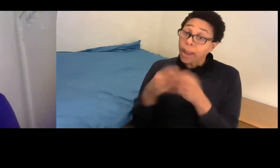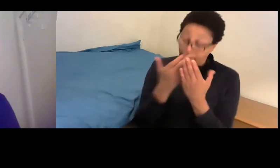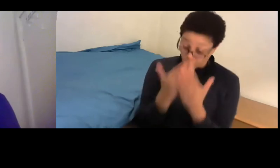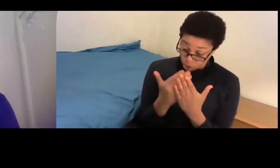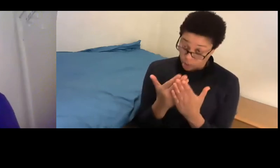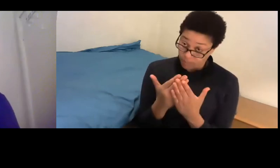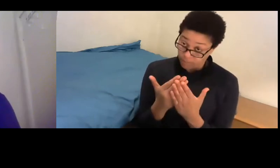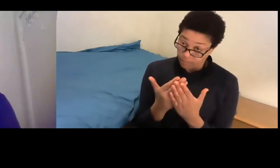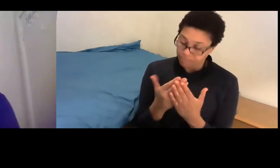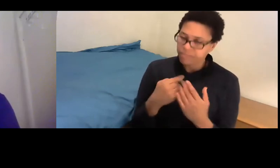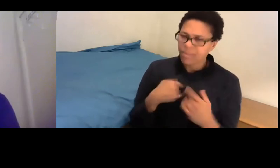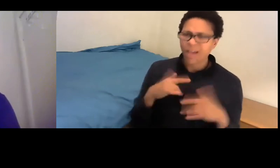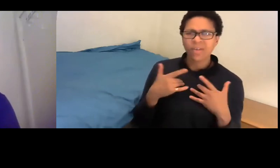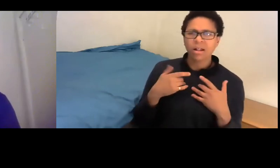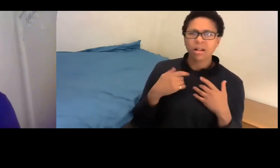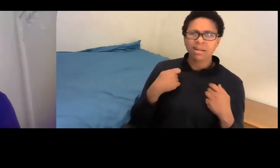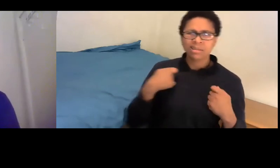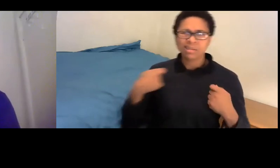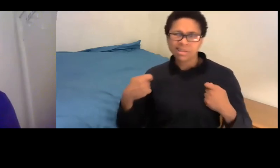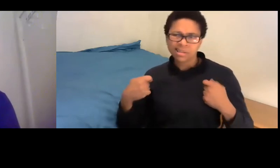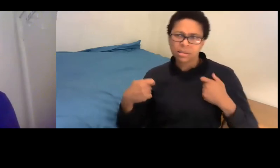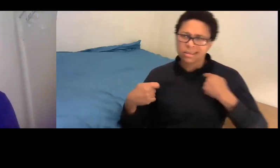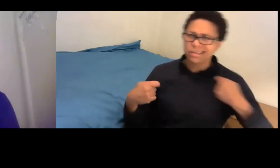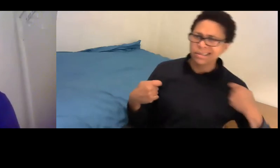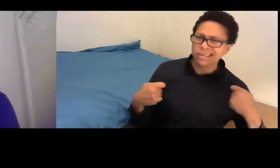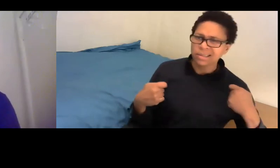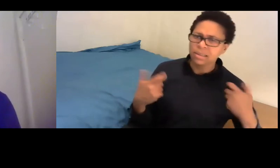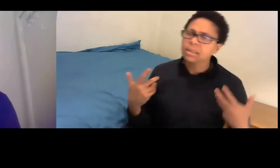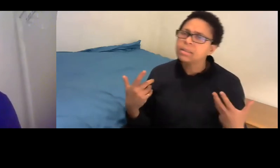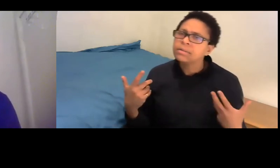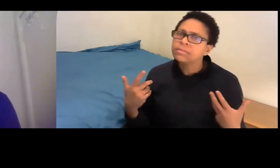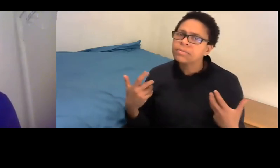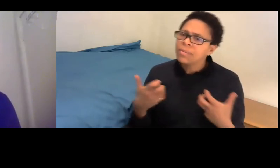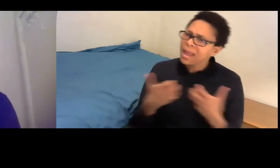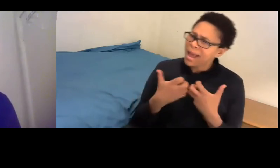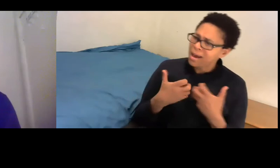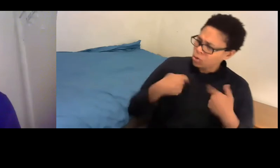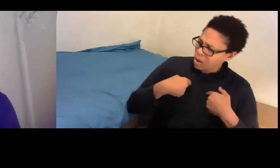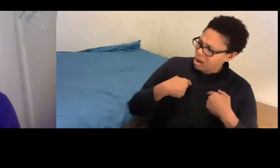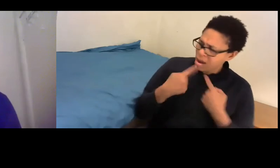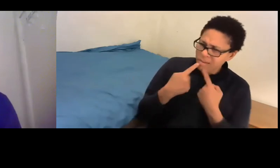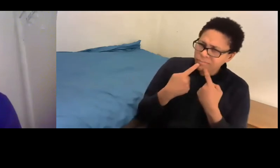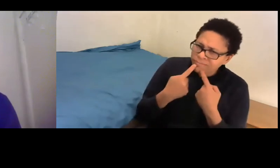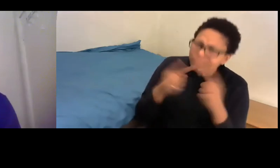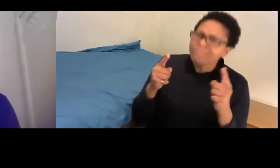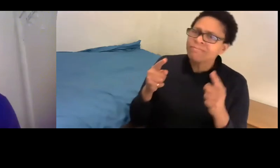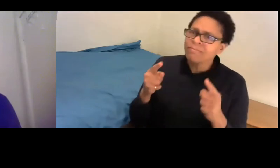like, no, how do I, how do I speak out about the very real